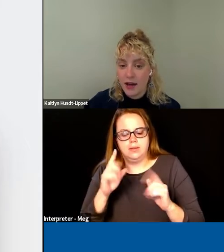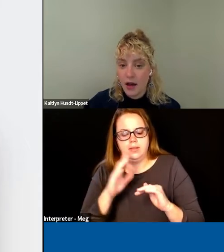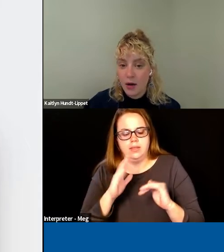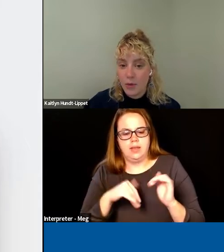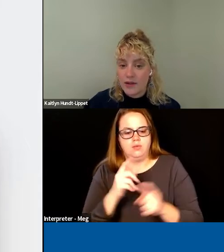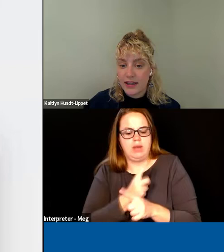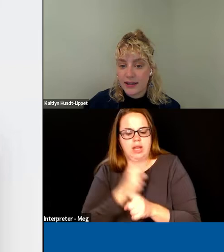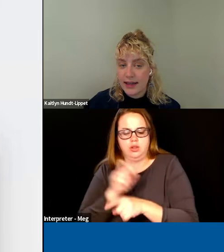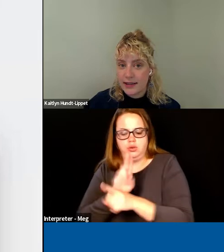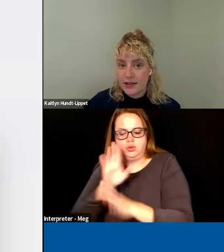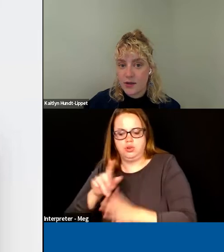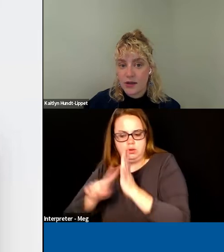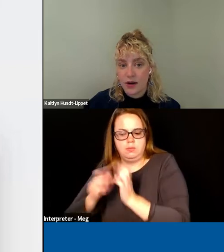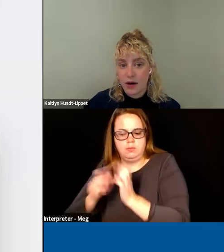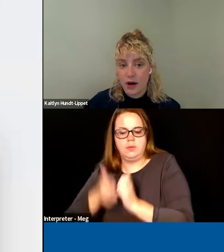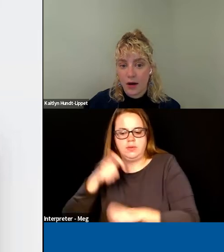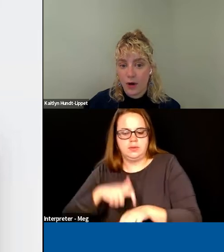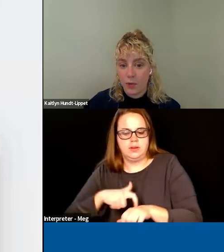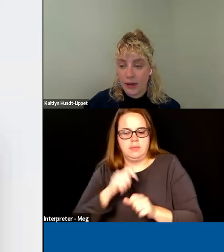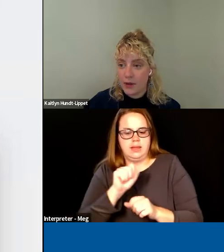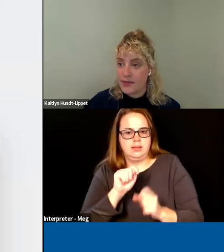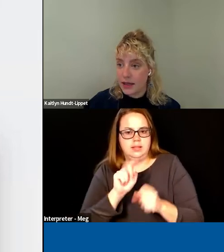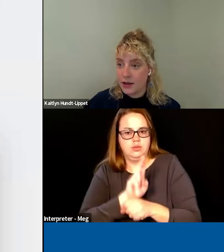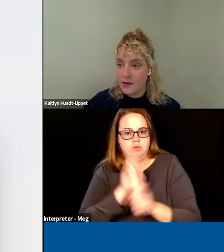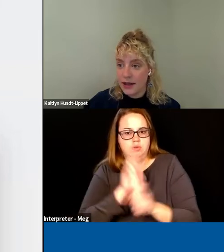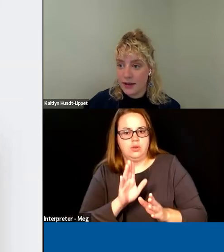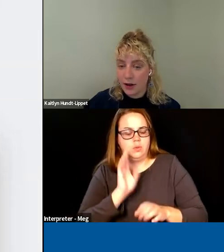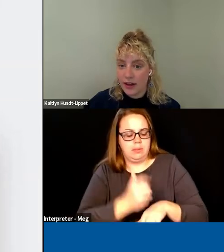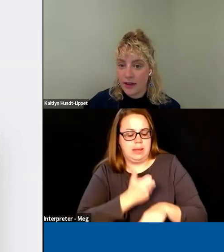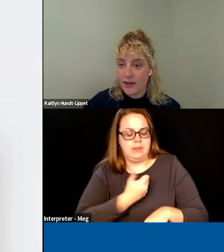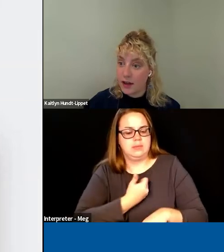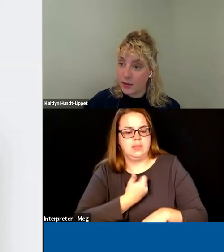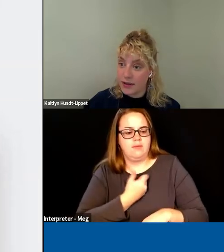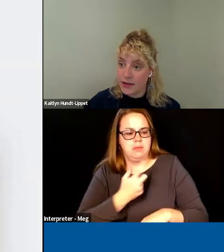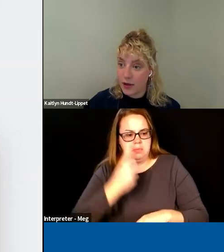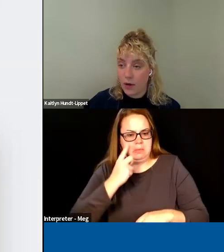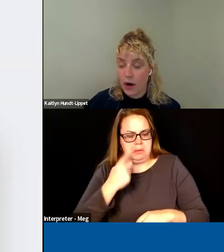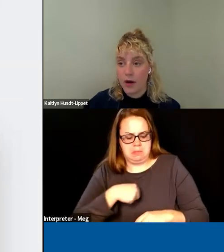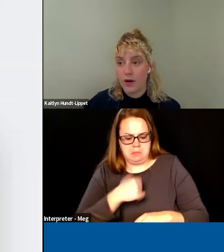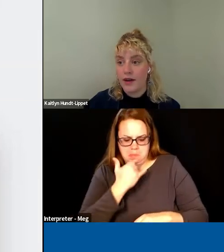that most likely AT users are, will blame themselves, and they'll think that they're doing something wrong